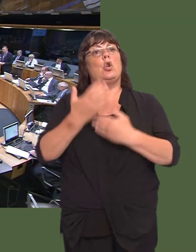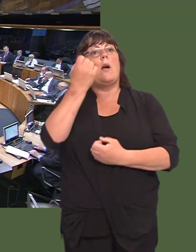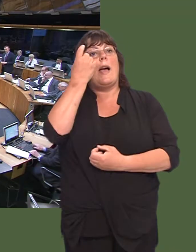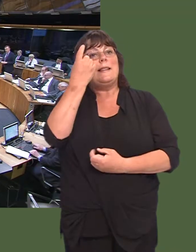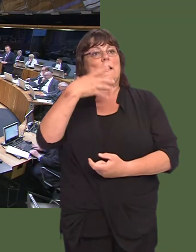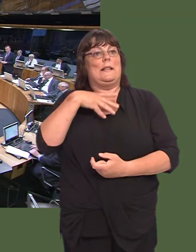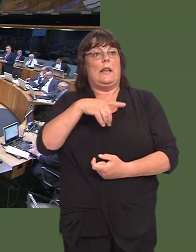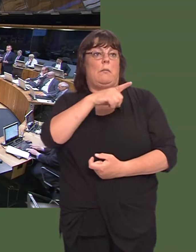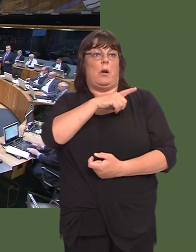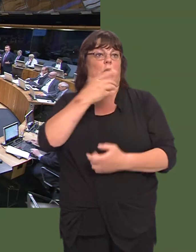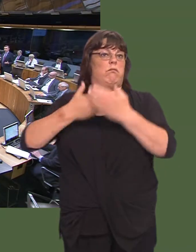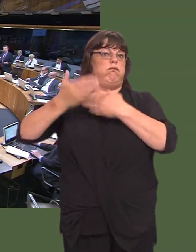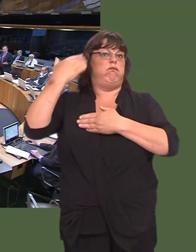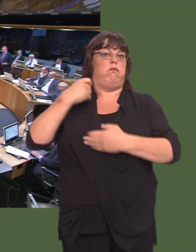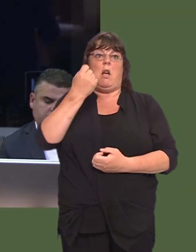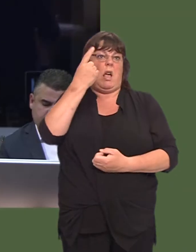the old ideas havenít worked, have they?